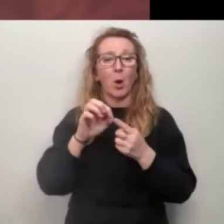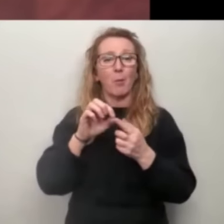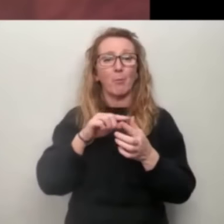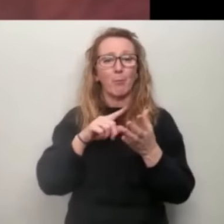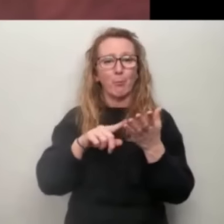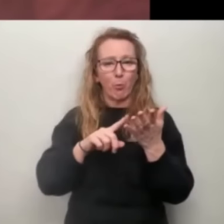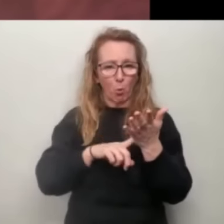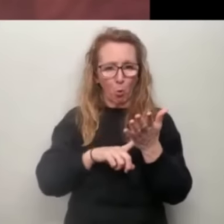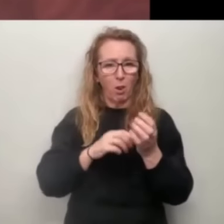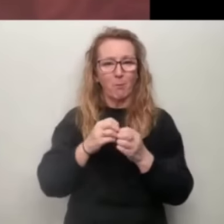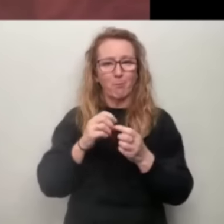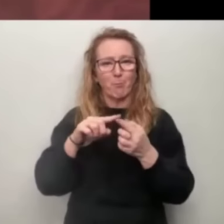for these latest sections.